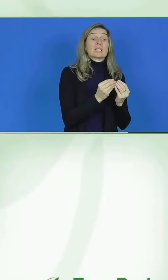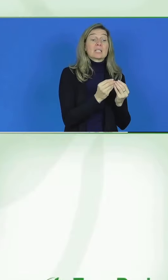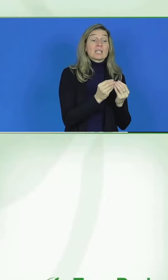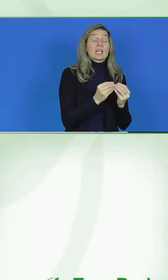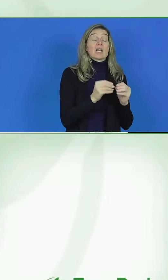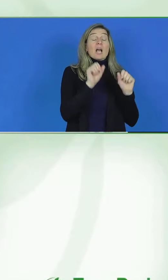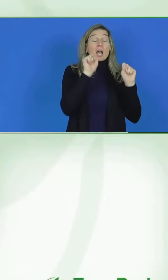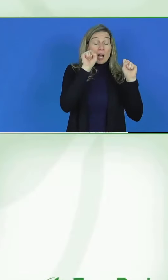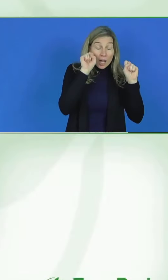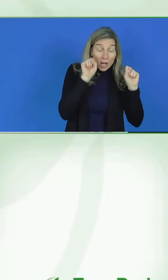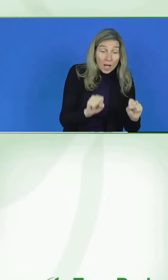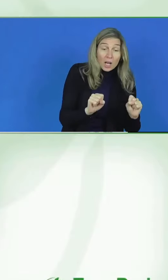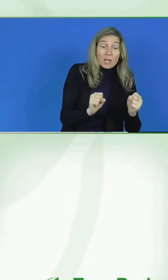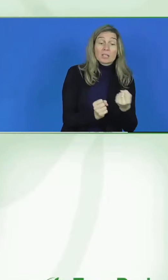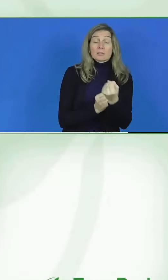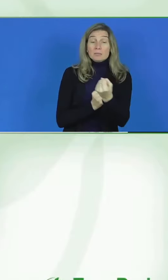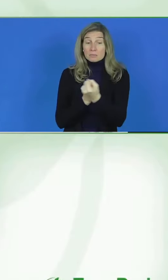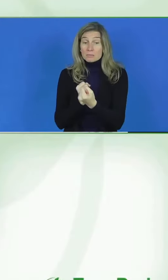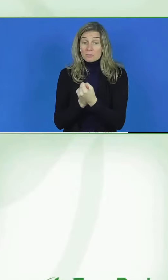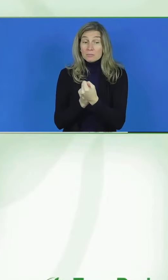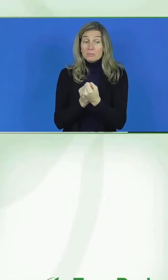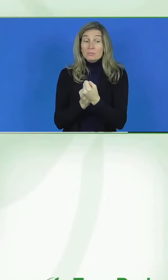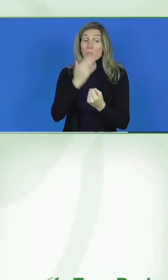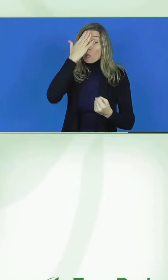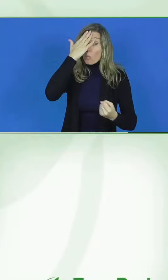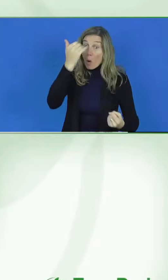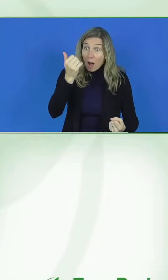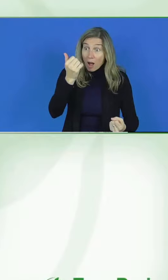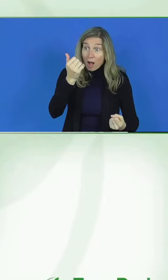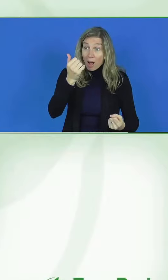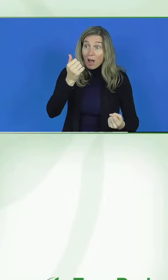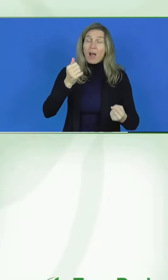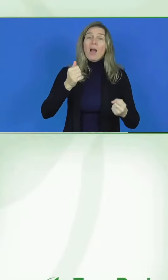to the protection of the rights of family members with disabilities.